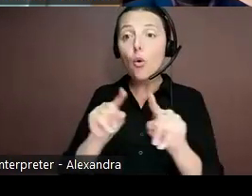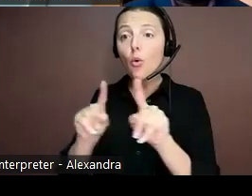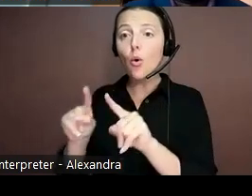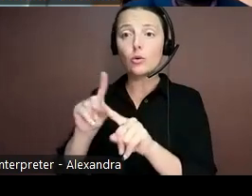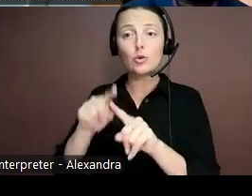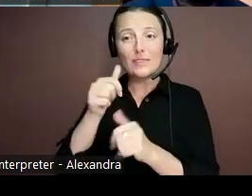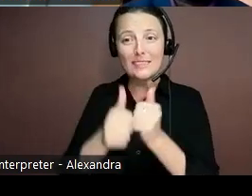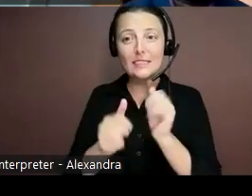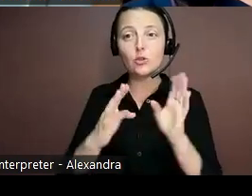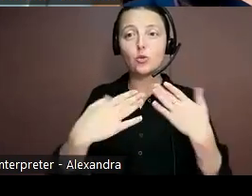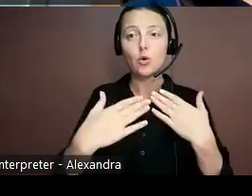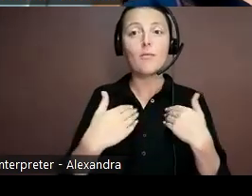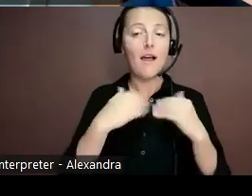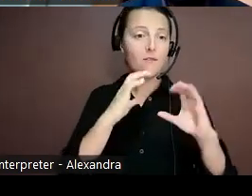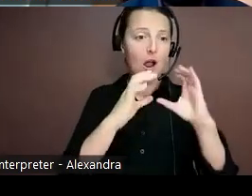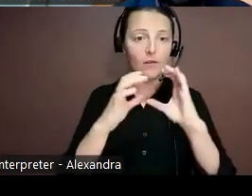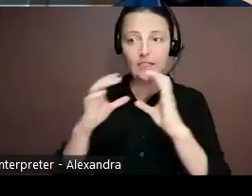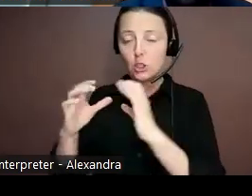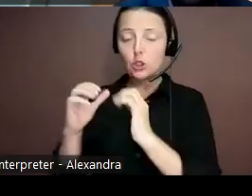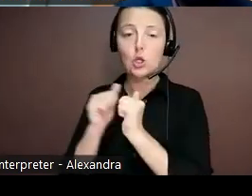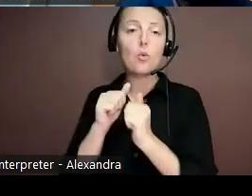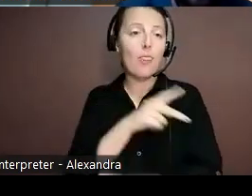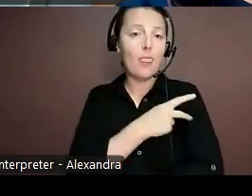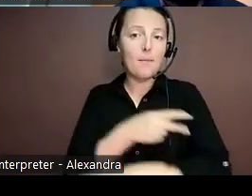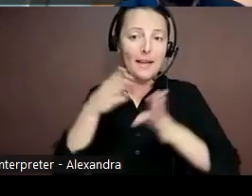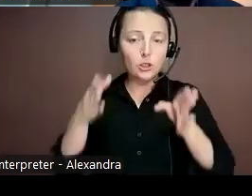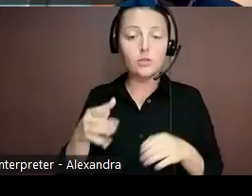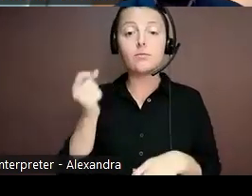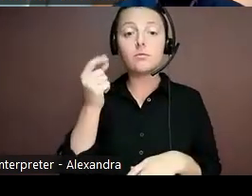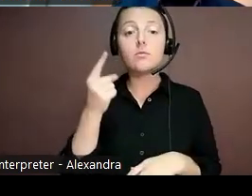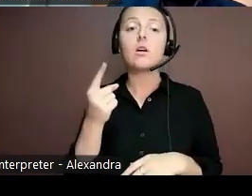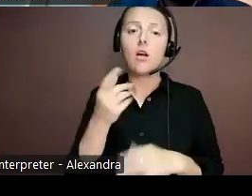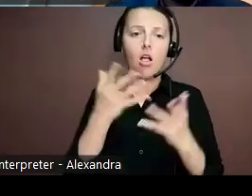lot of the behavior intervention planning and the therapies that are provided are very collaborative